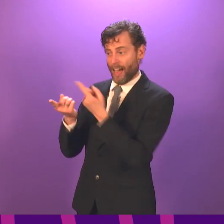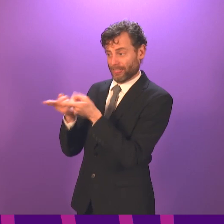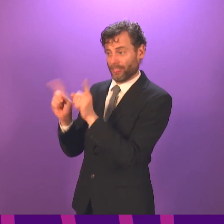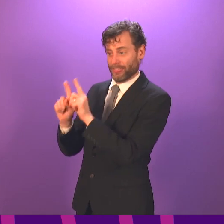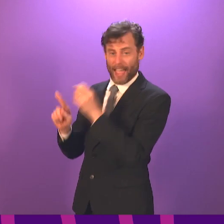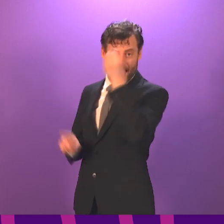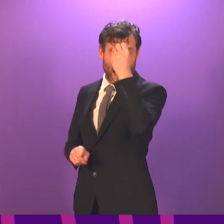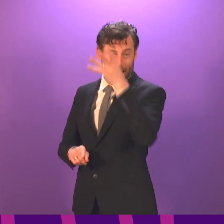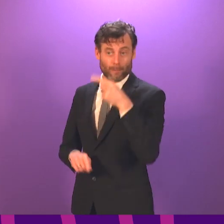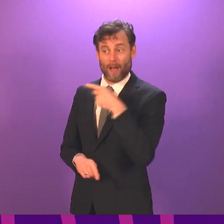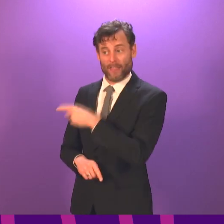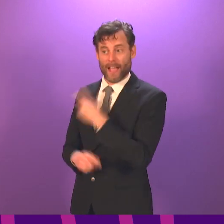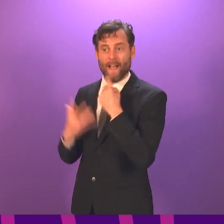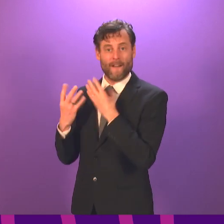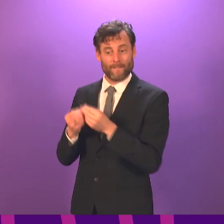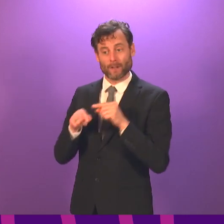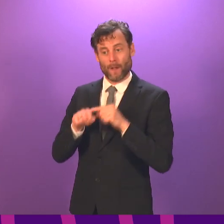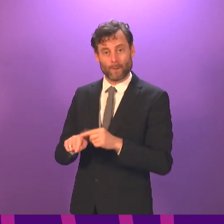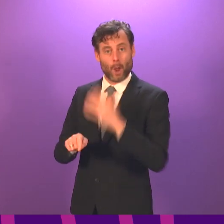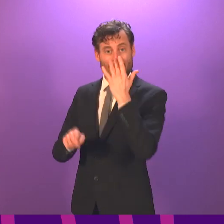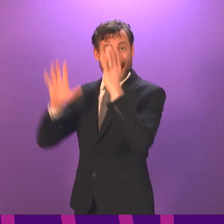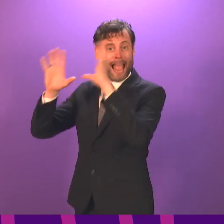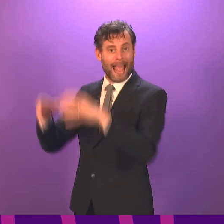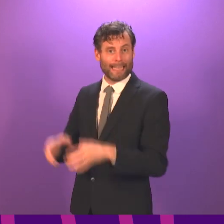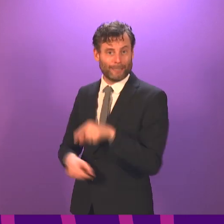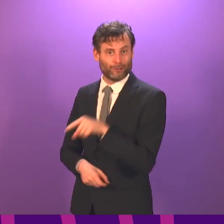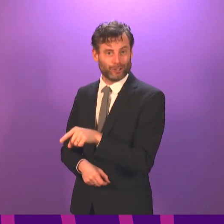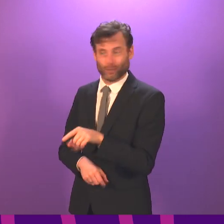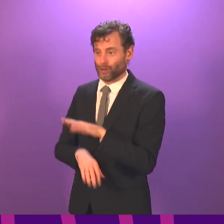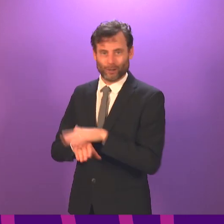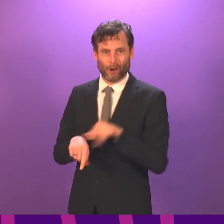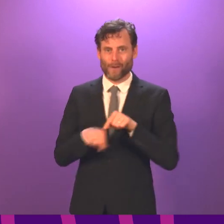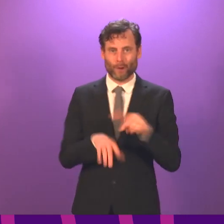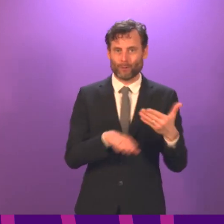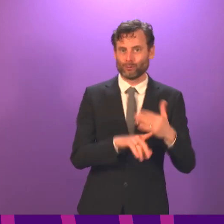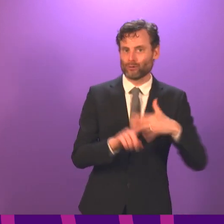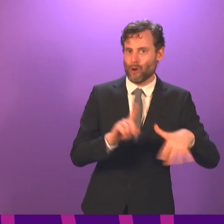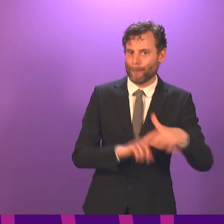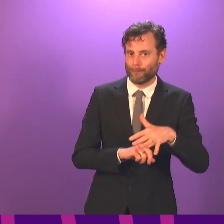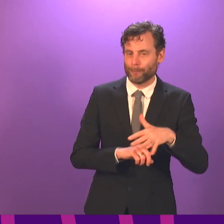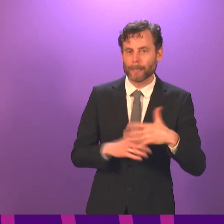also be doing so in a way that no other Government across the UK is doing. While we have limited